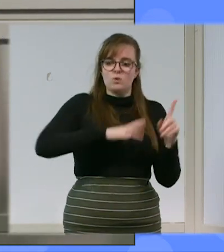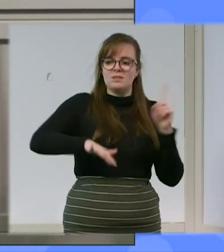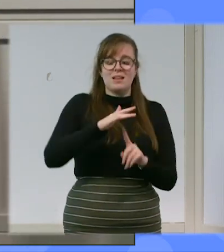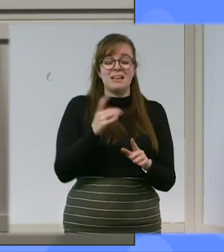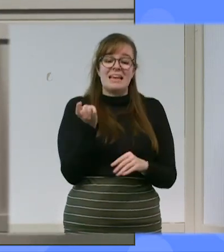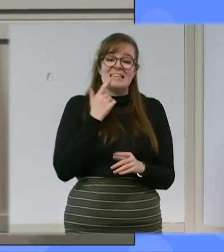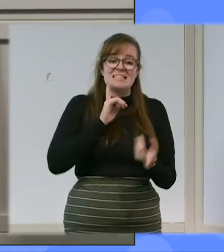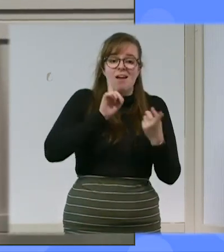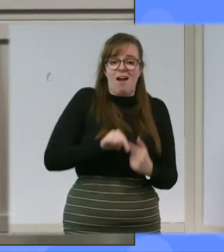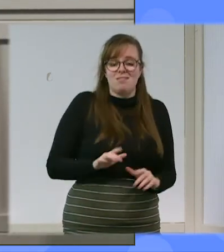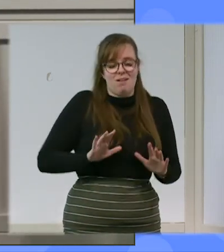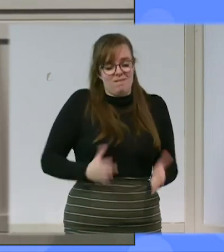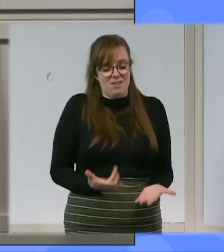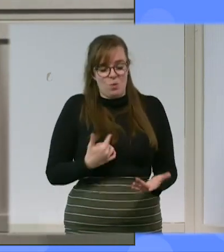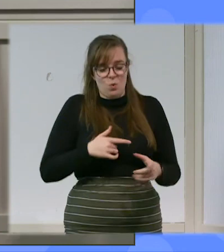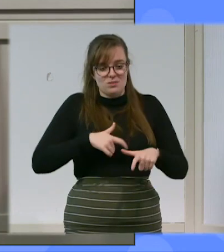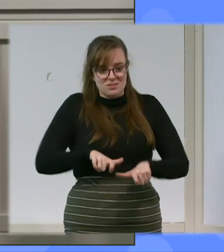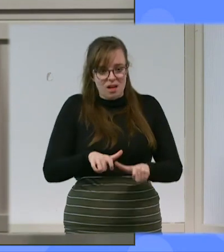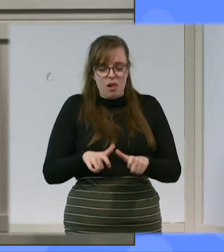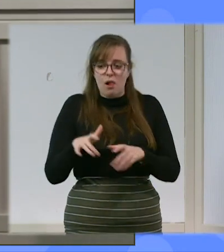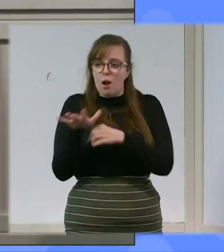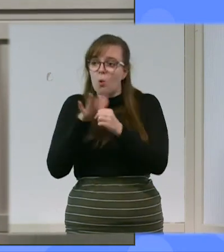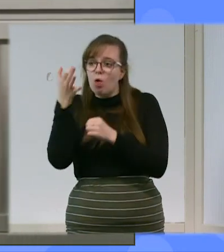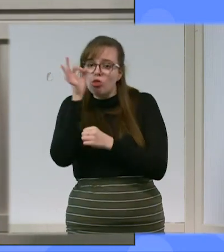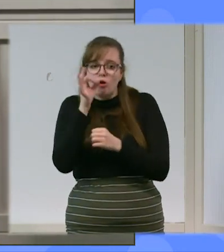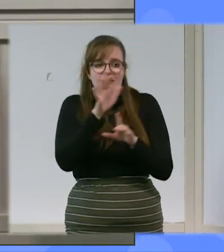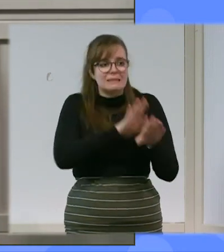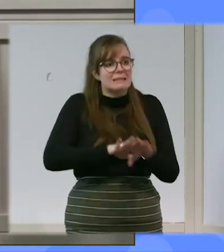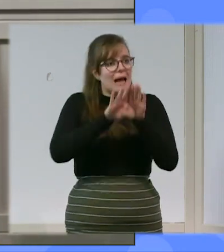that we're still local authorities national government housing associations